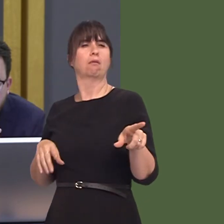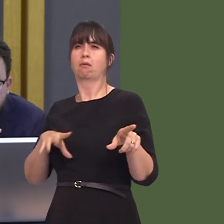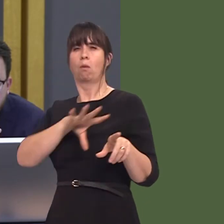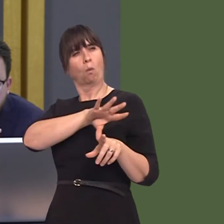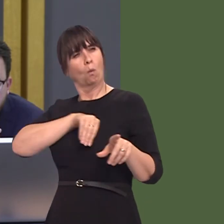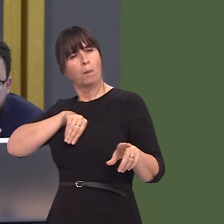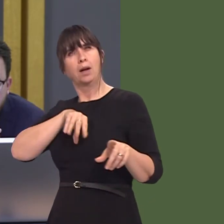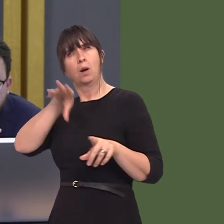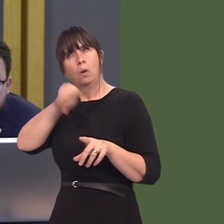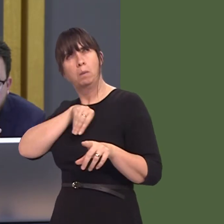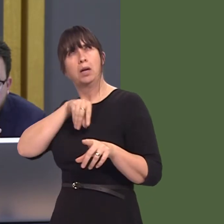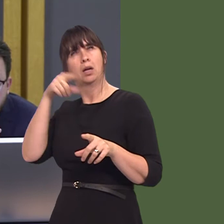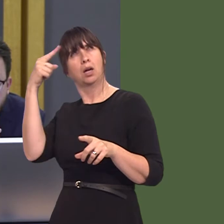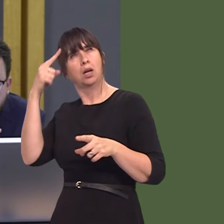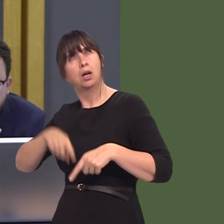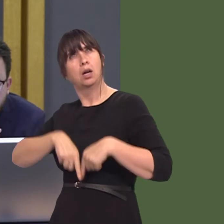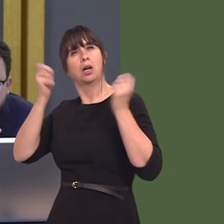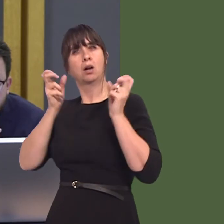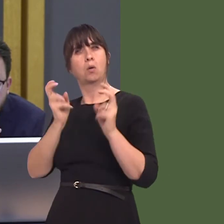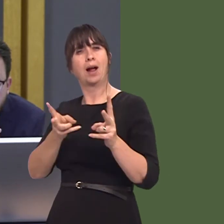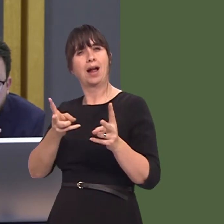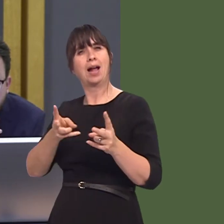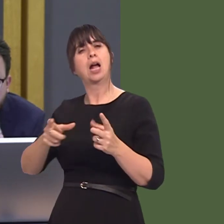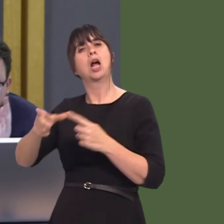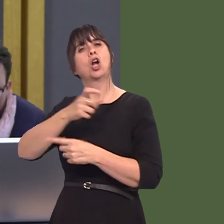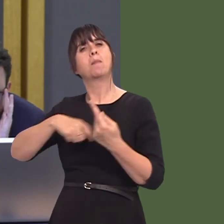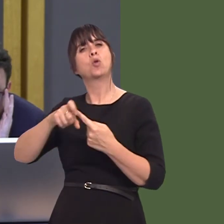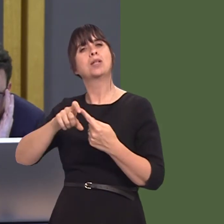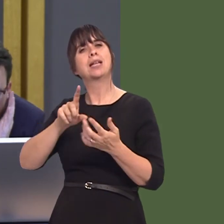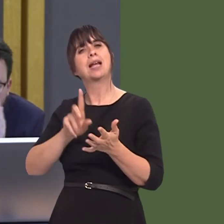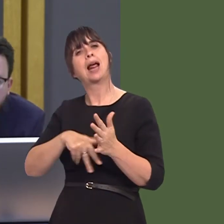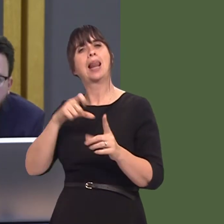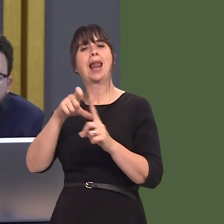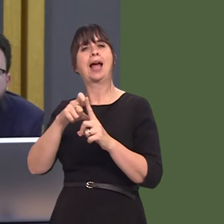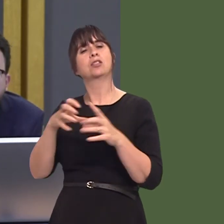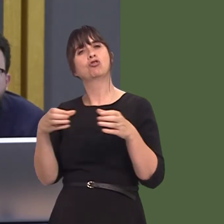affordable housing plans that we have, on how community land trusts can actually fill some of that gap?